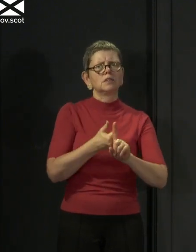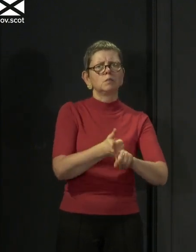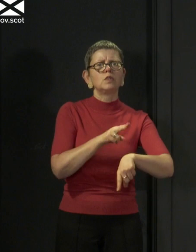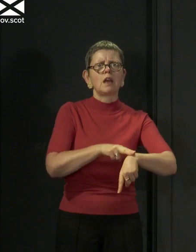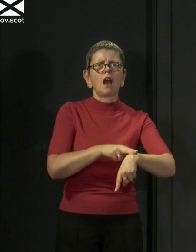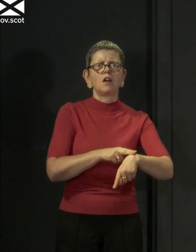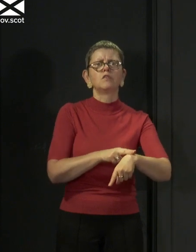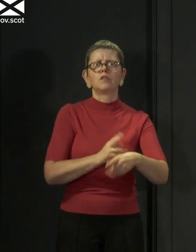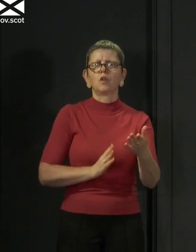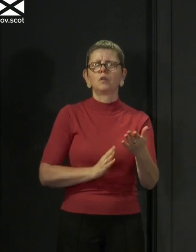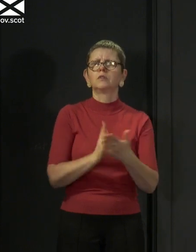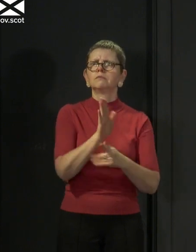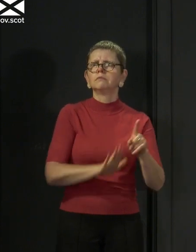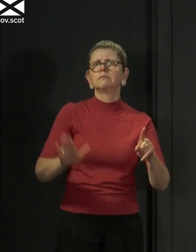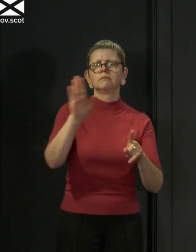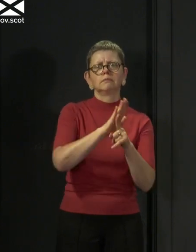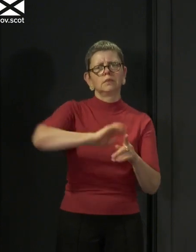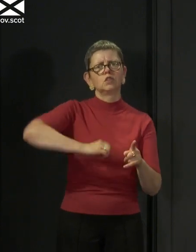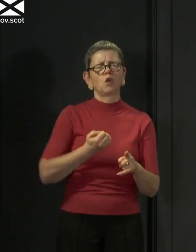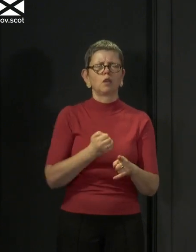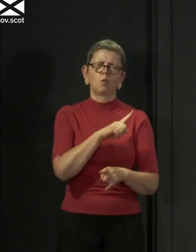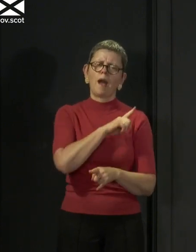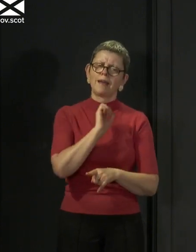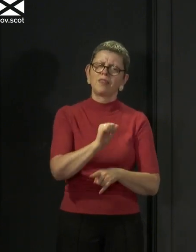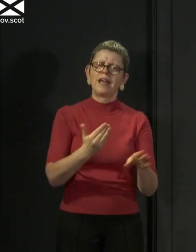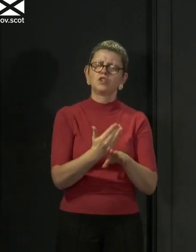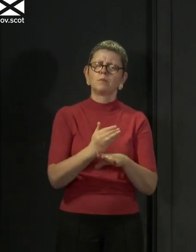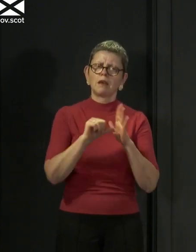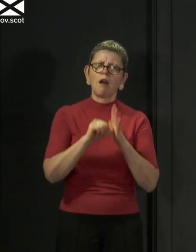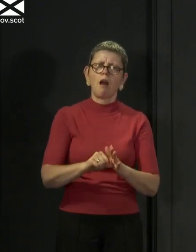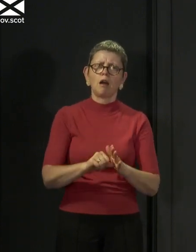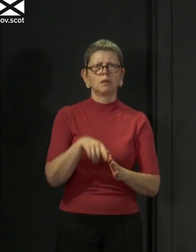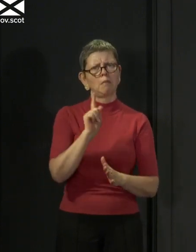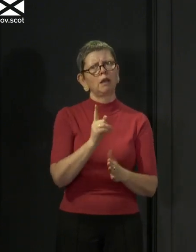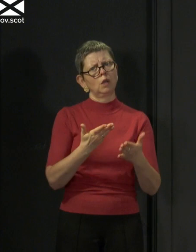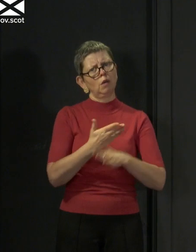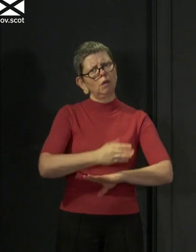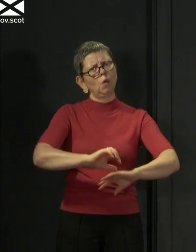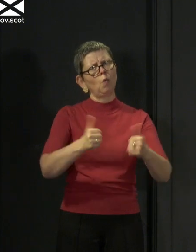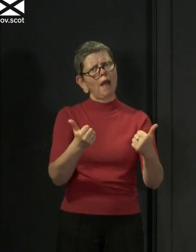through this crisis. You are doing a difficult job, exceptionally well and I'm hugely grateful